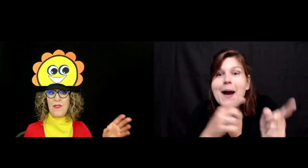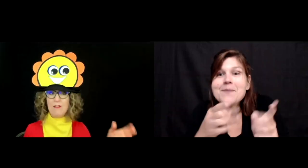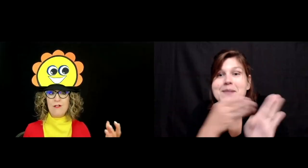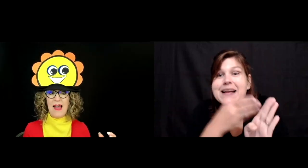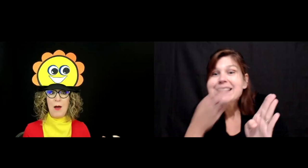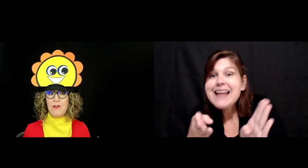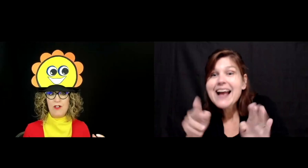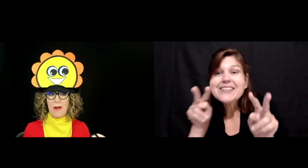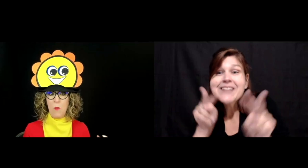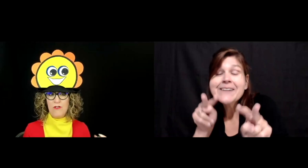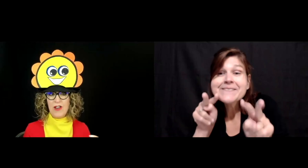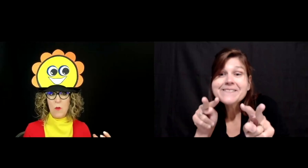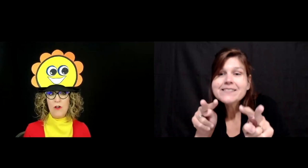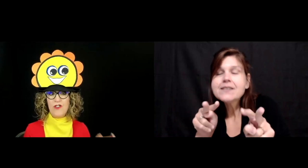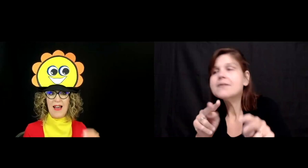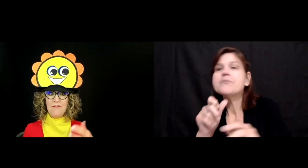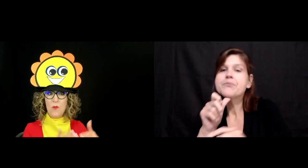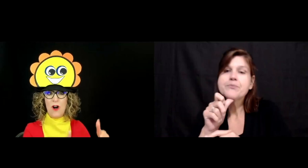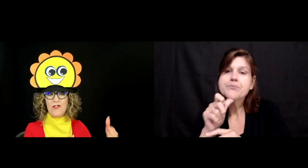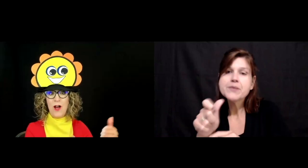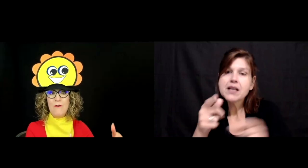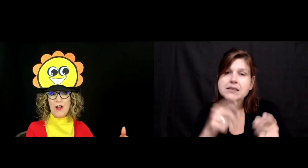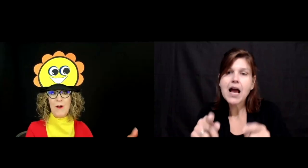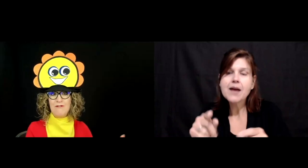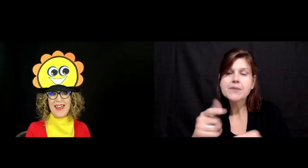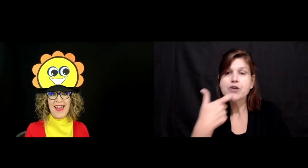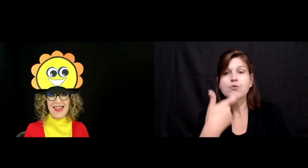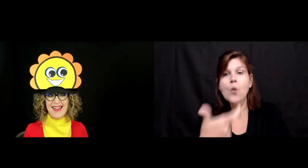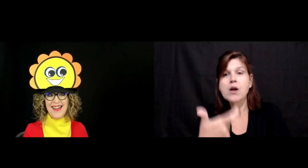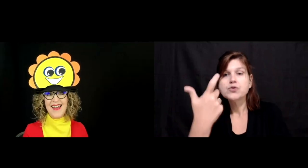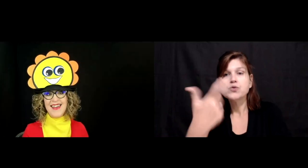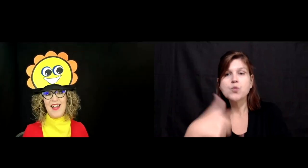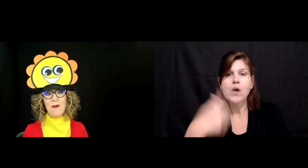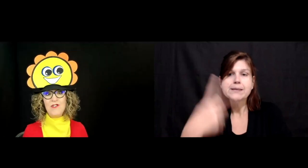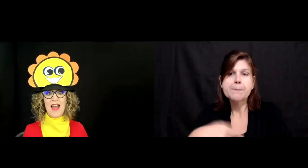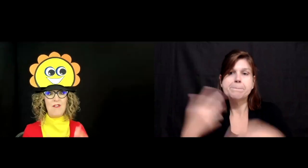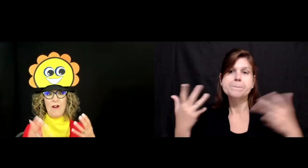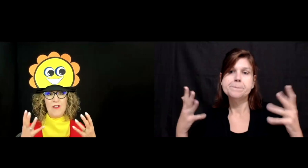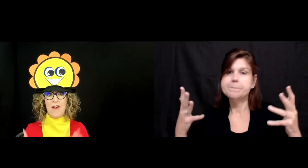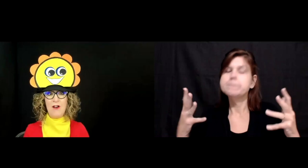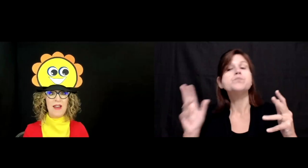But that doesn't happen just by watching it once. You have to watch over and over again. You know, just have it on your phone,